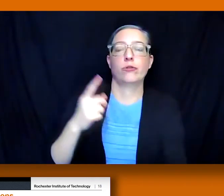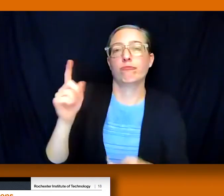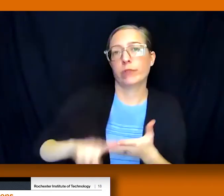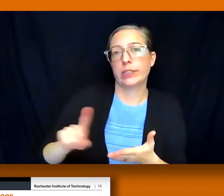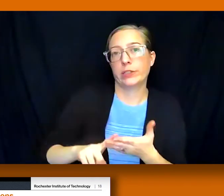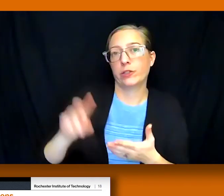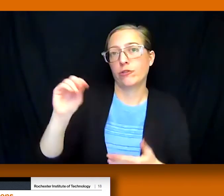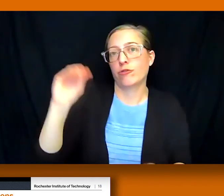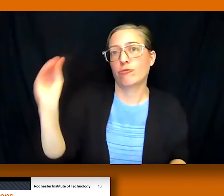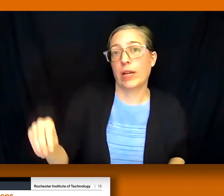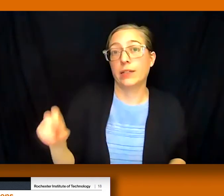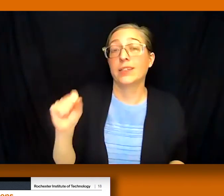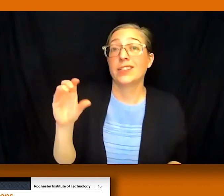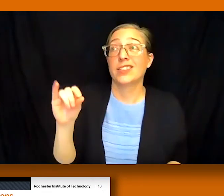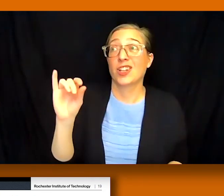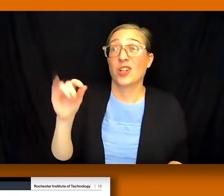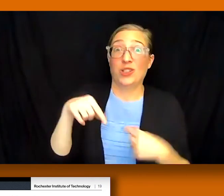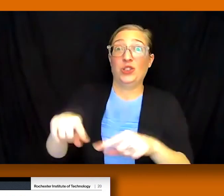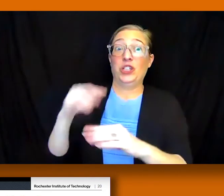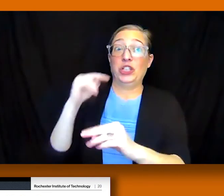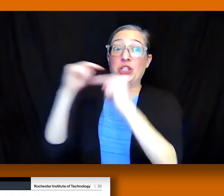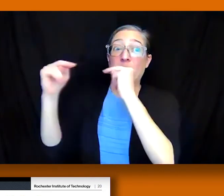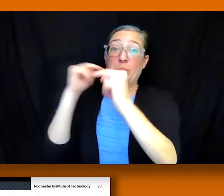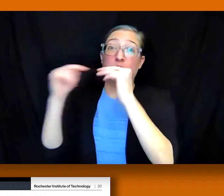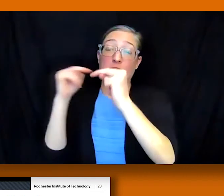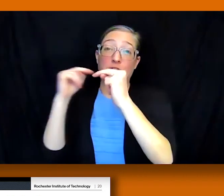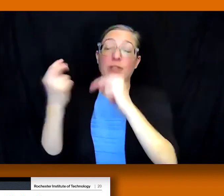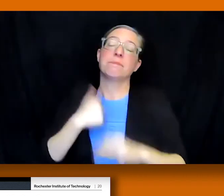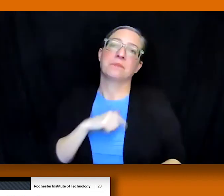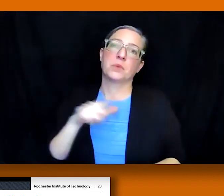right at the beginning when we're reviewing the solicitation.